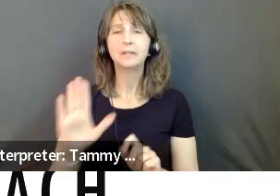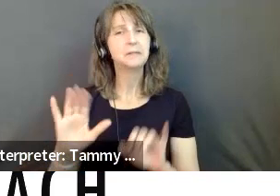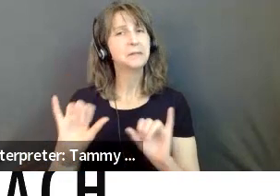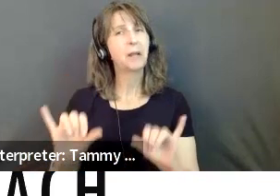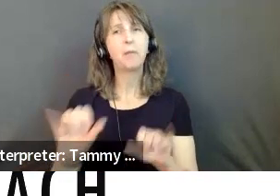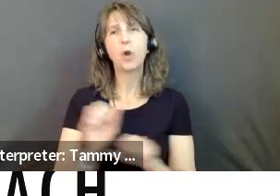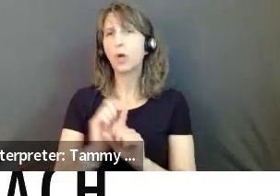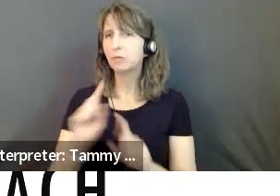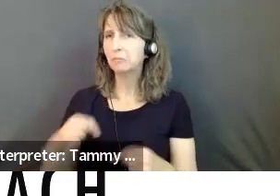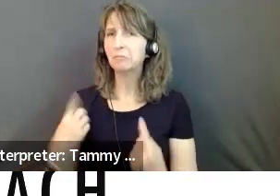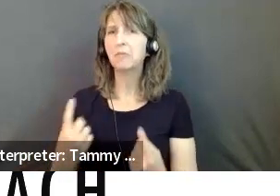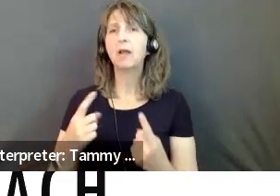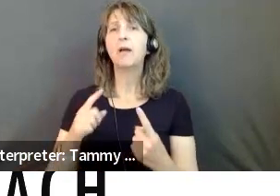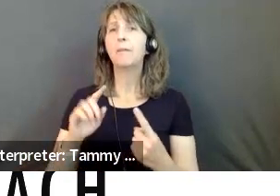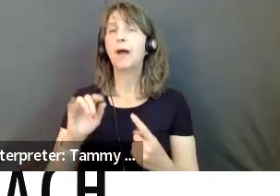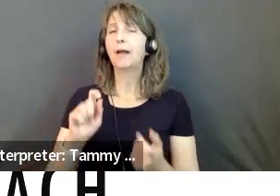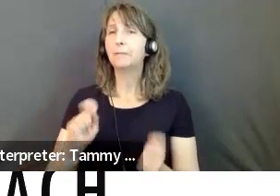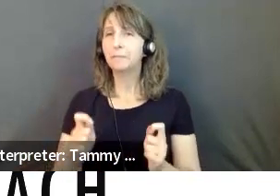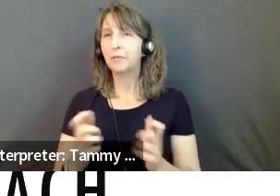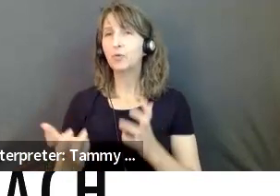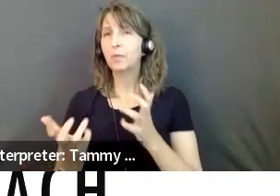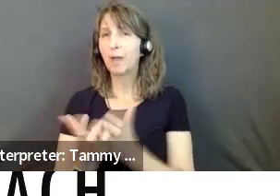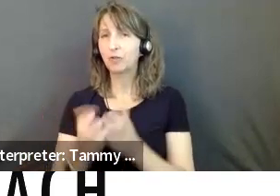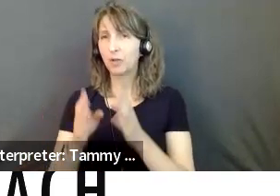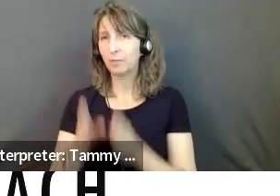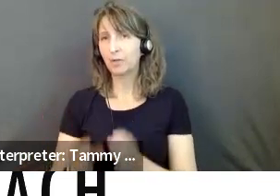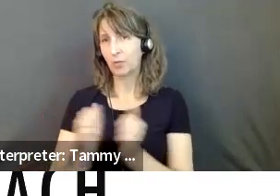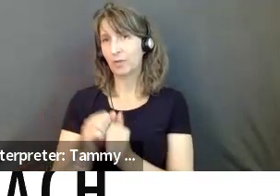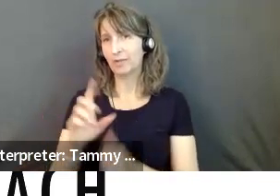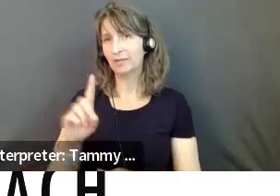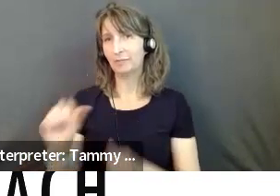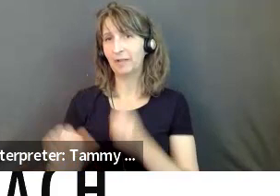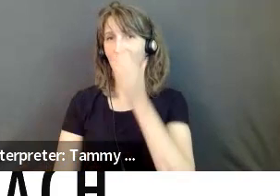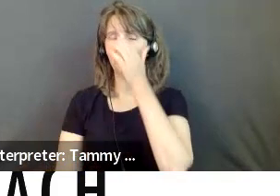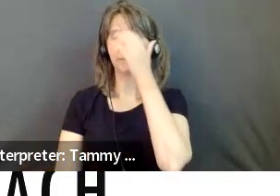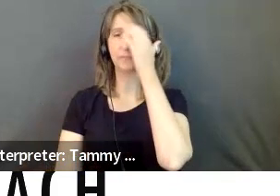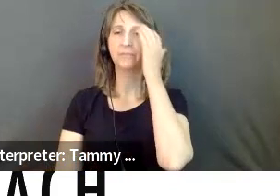Someone who does not have a disability. And we have some white papers and, tips for clinicians.